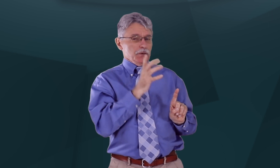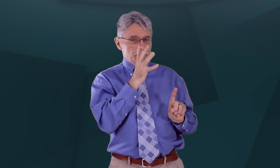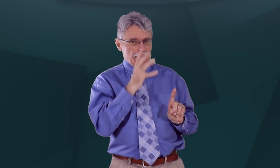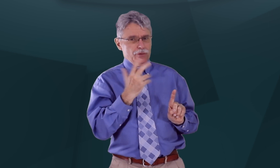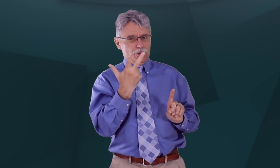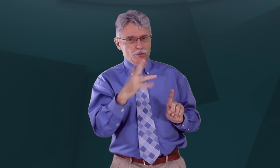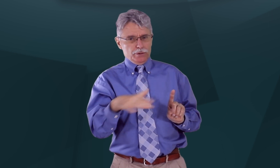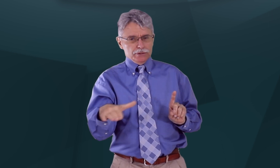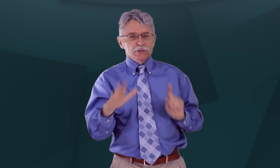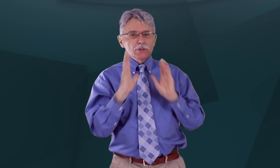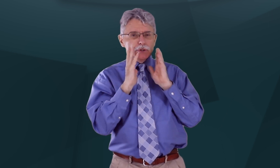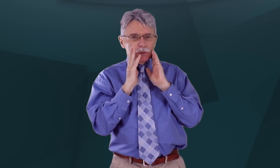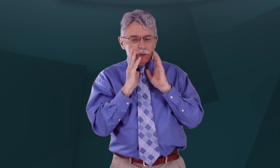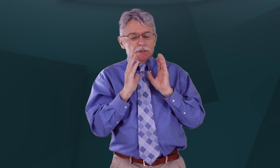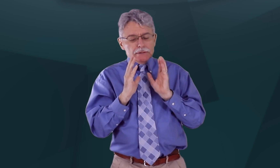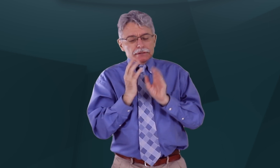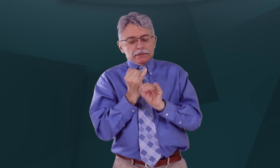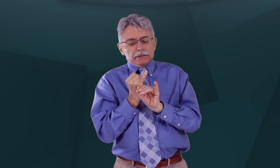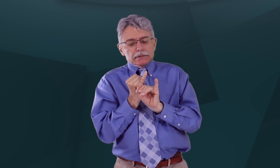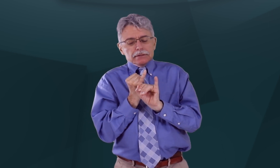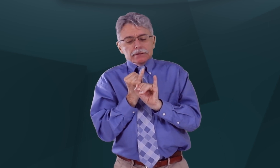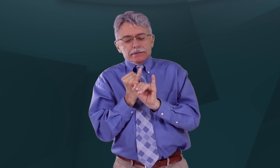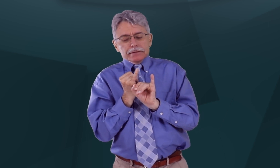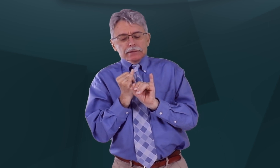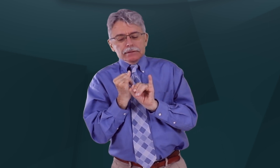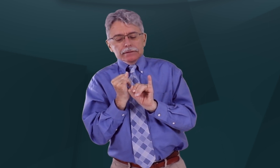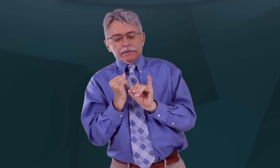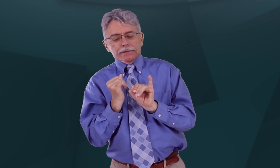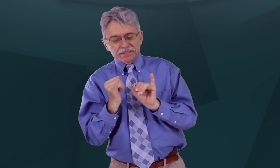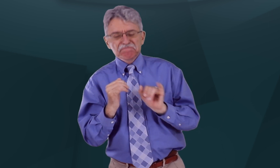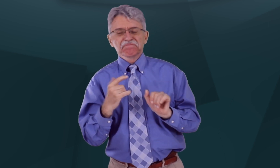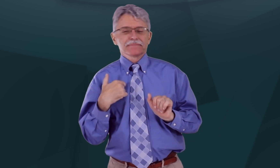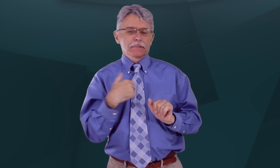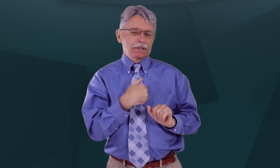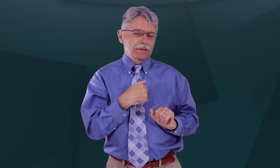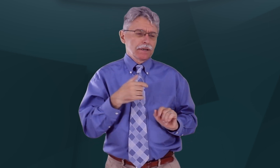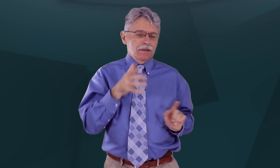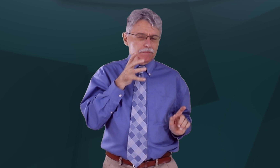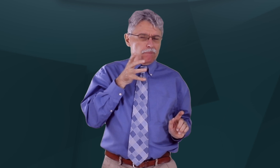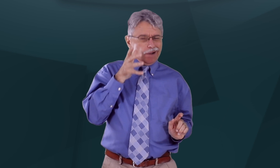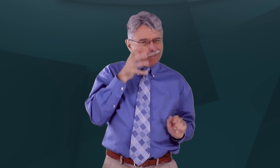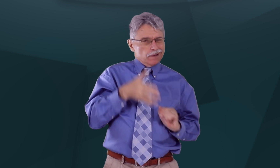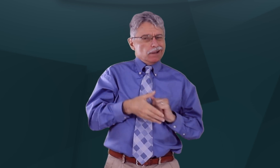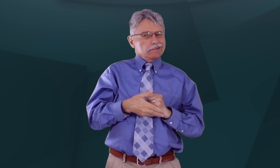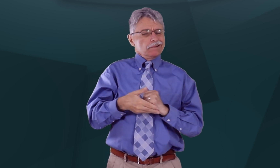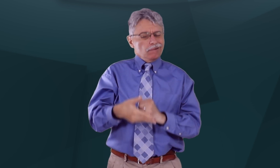One is a single parent of three, and she is still struggling with being independent,